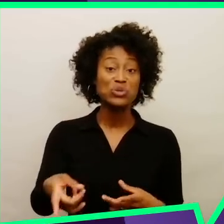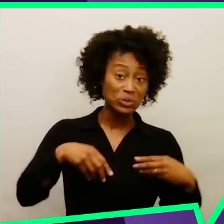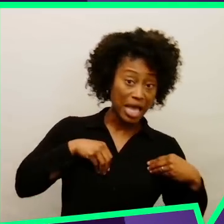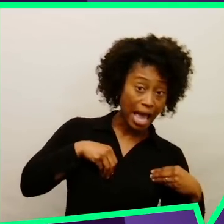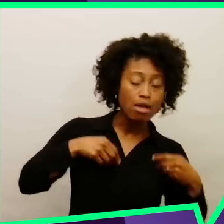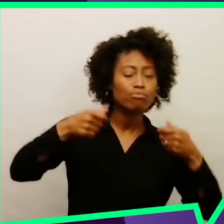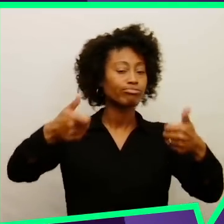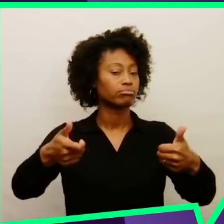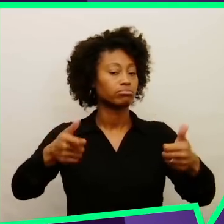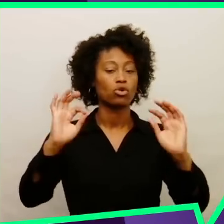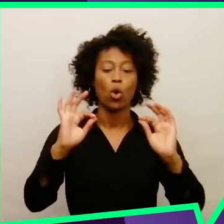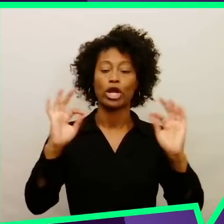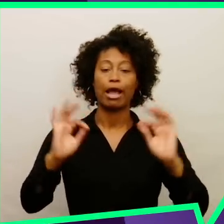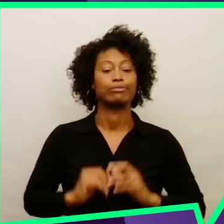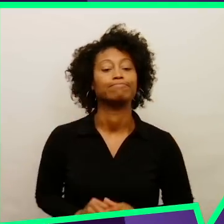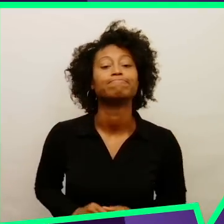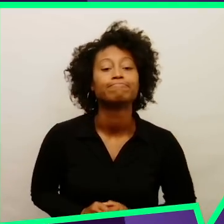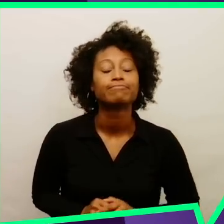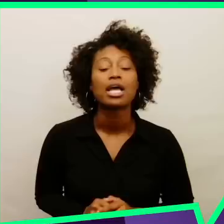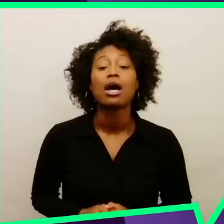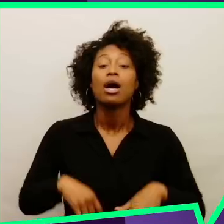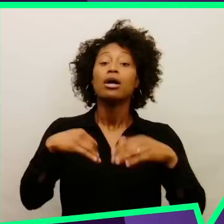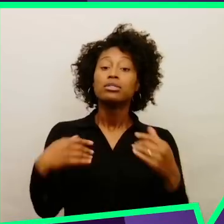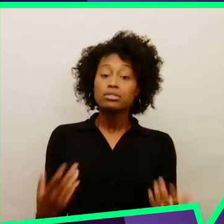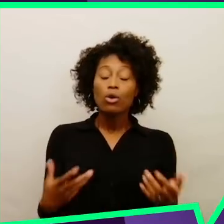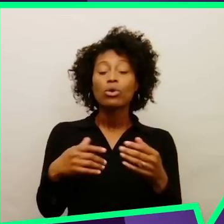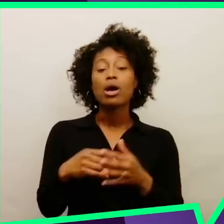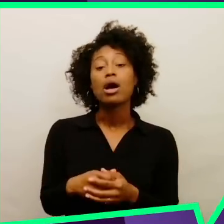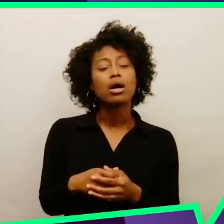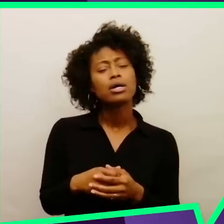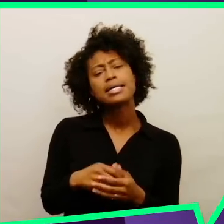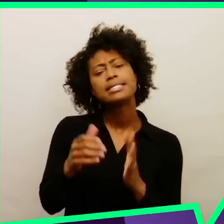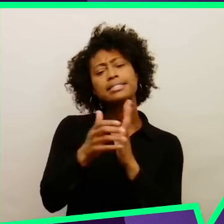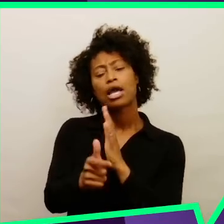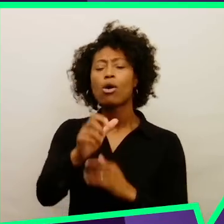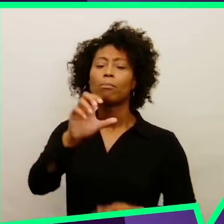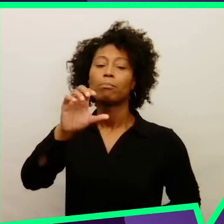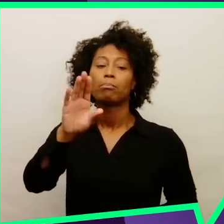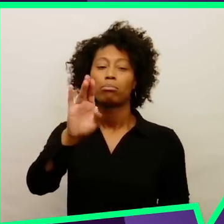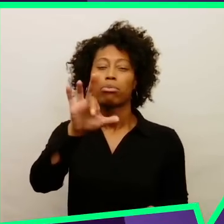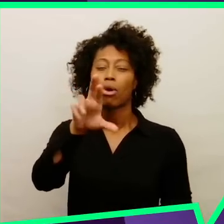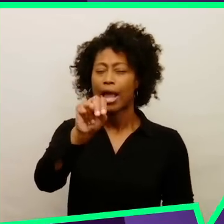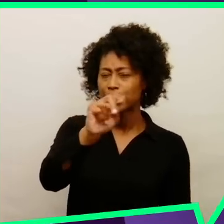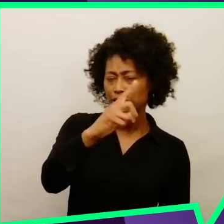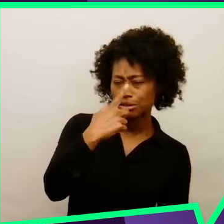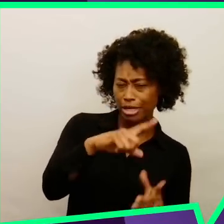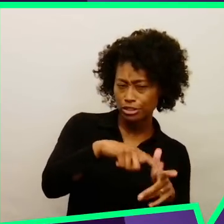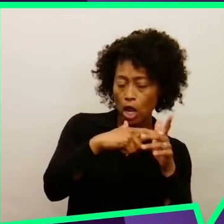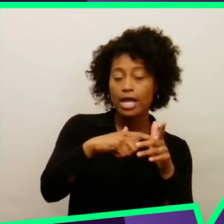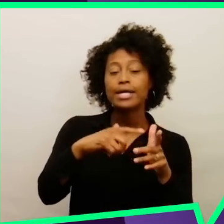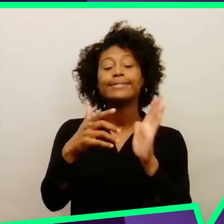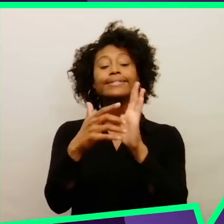How do skills and-- Brian, we'll start with you. How do these skills translate from gaming